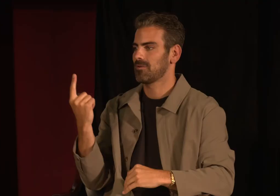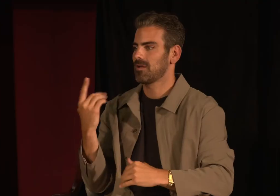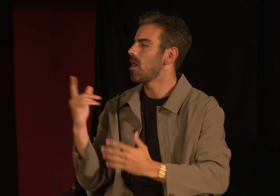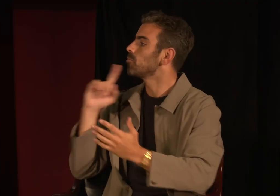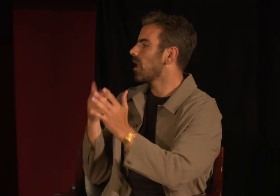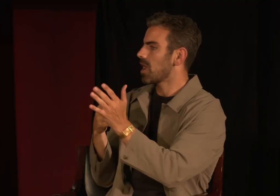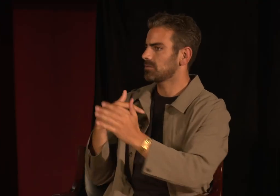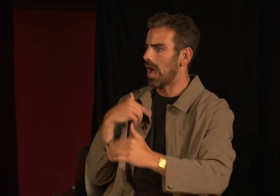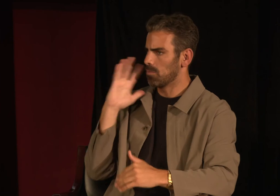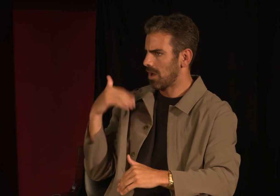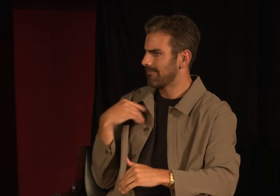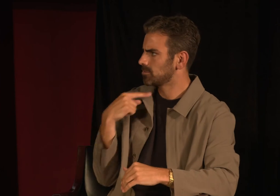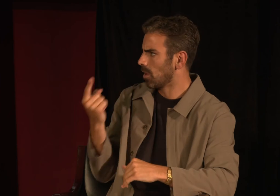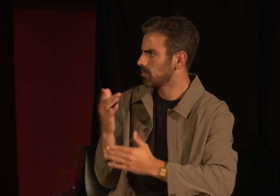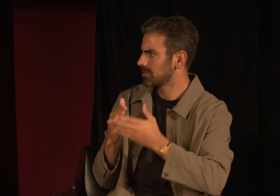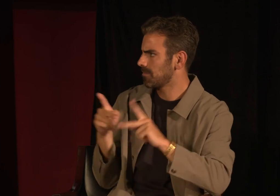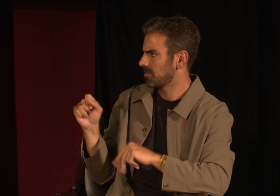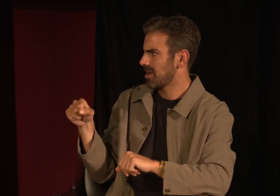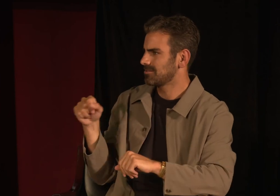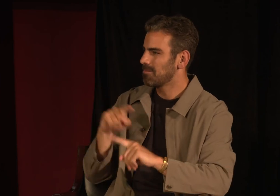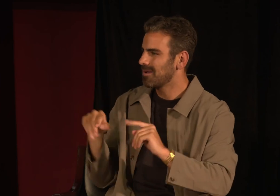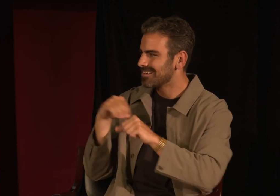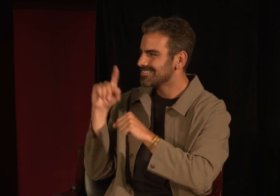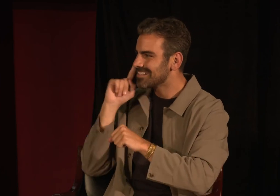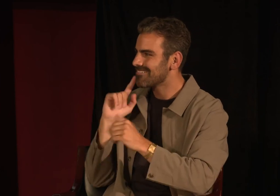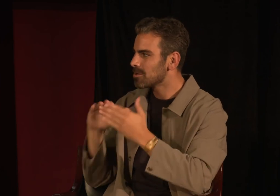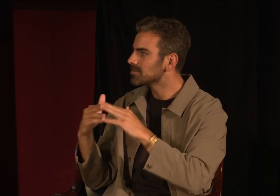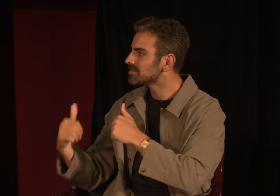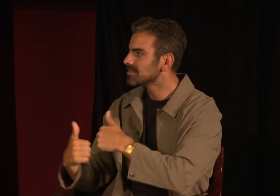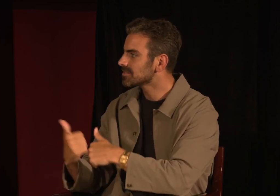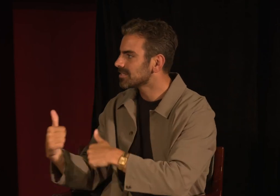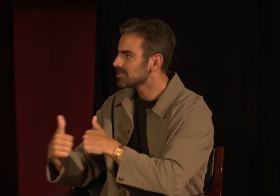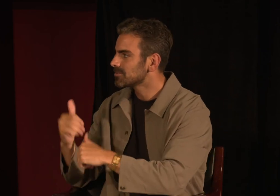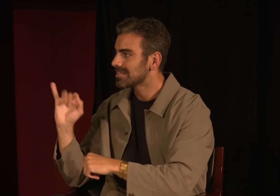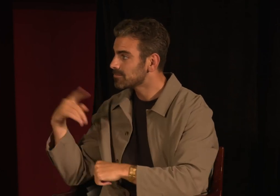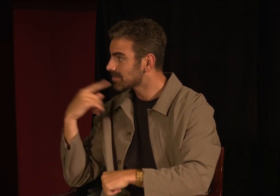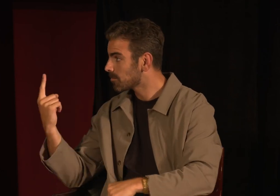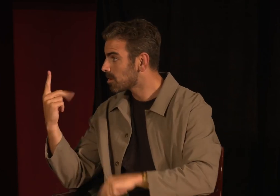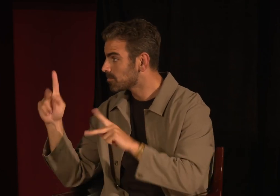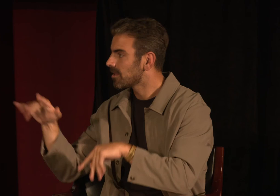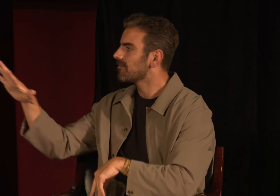But had there not been anybody? I don't know. Well, there were some people that I could tell, but in the Deaf community, it's dangerous.